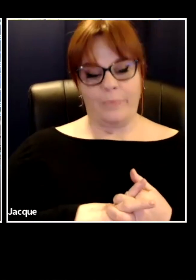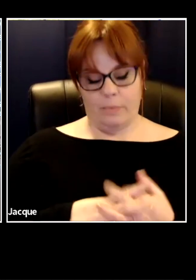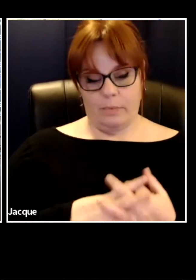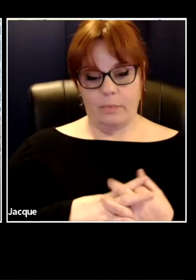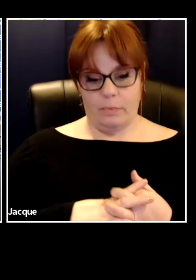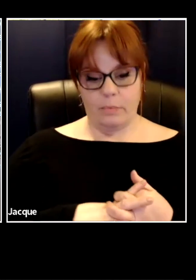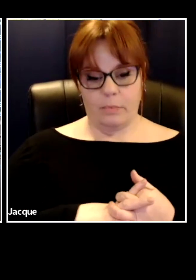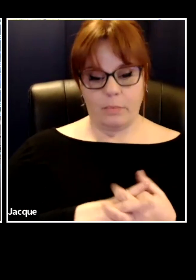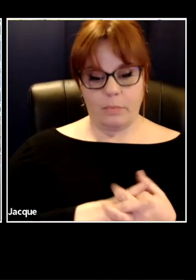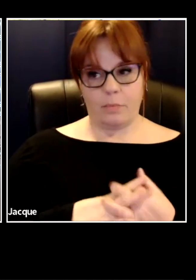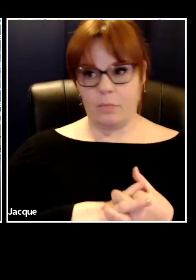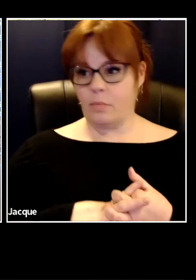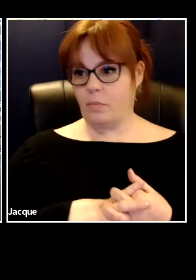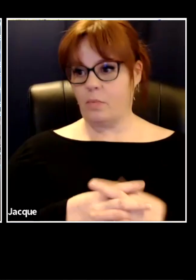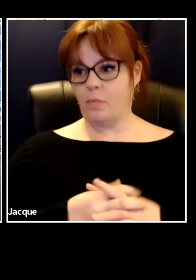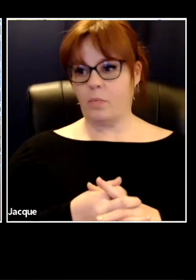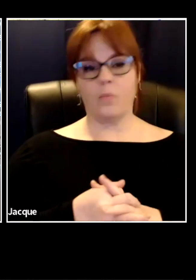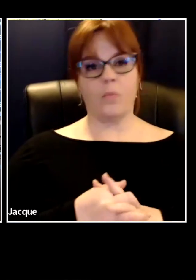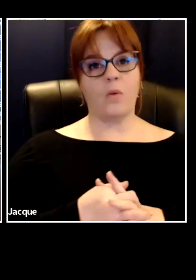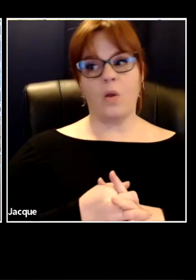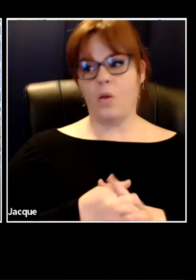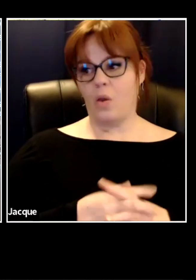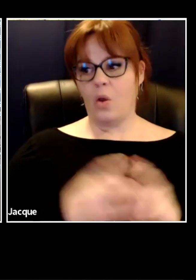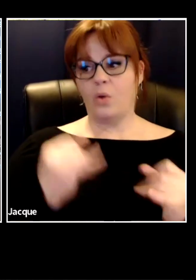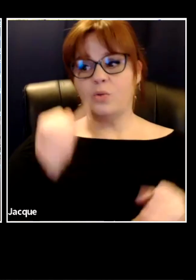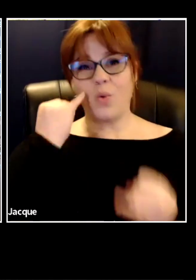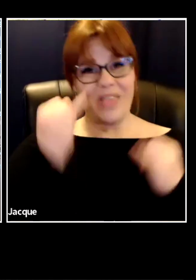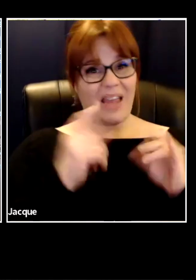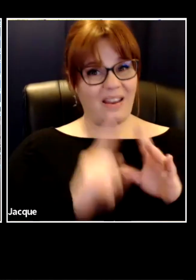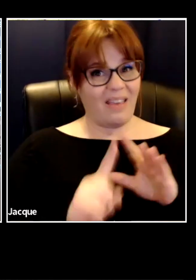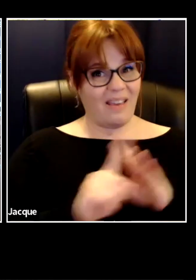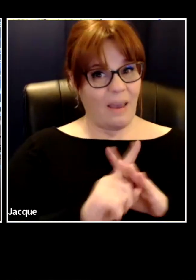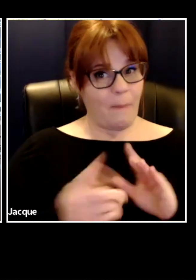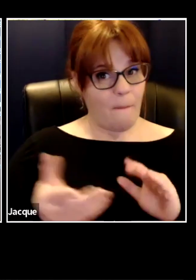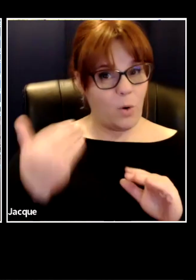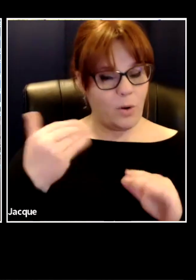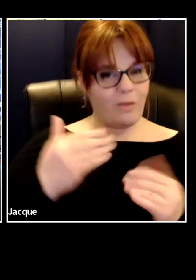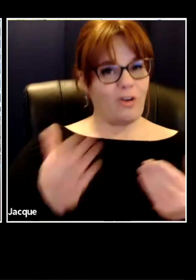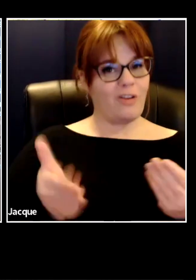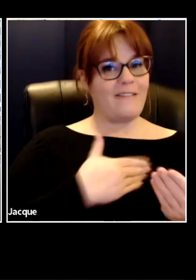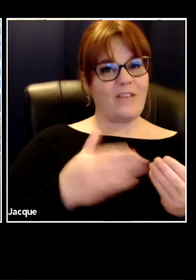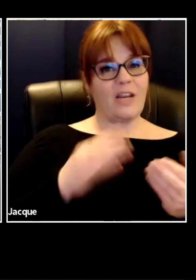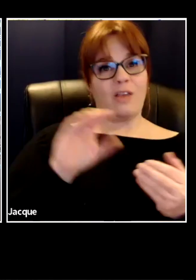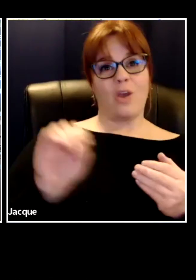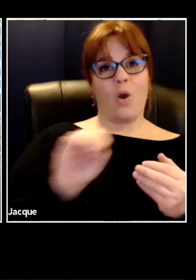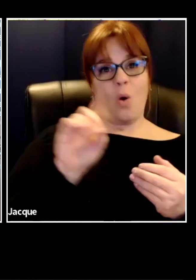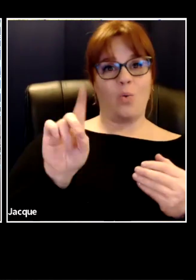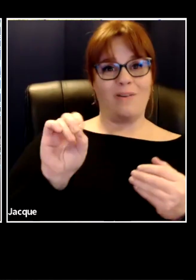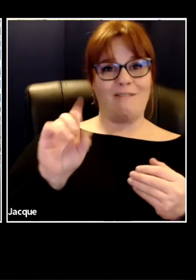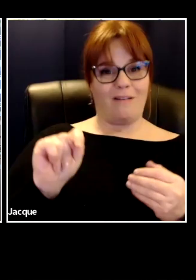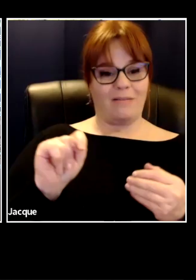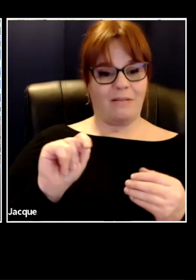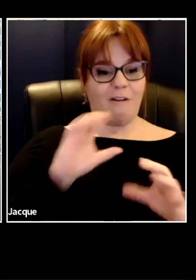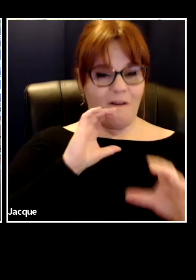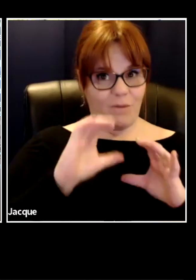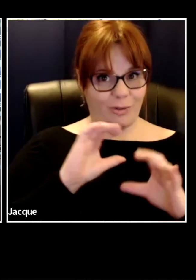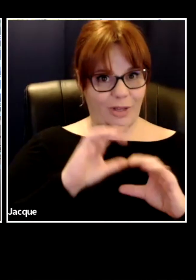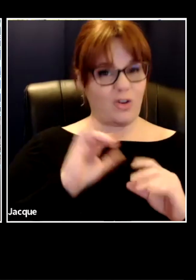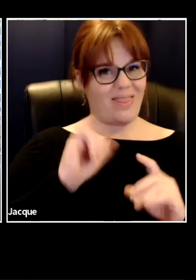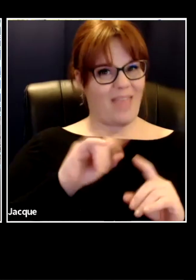idea that came up earlier actually even in the ODOT conversation was about having data schemas